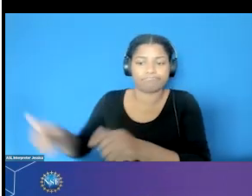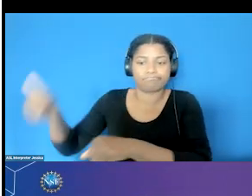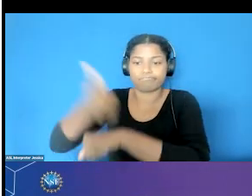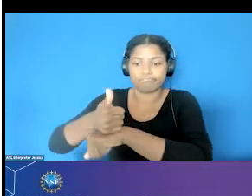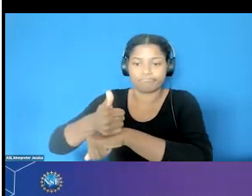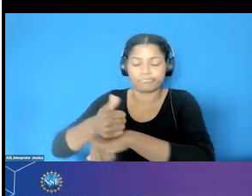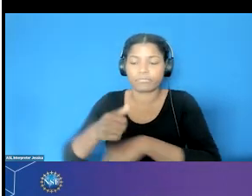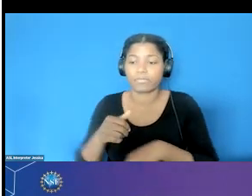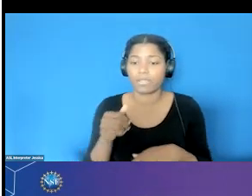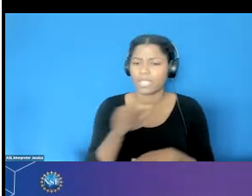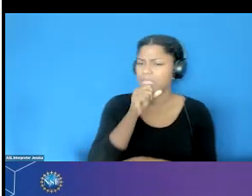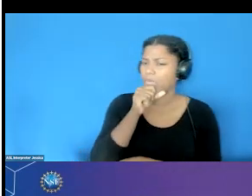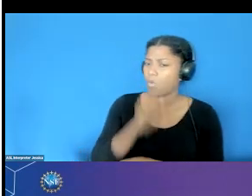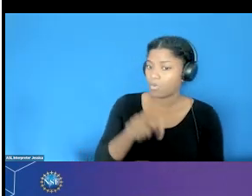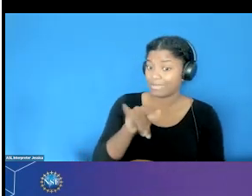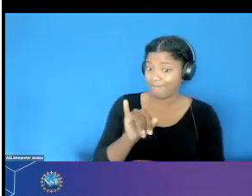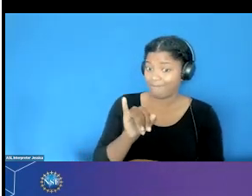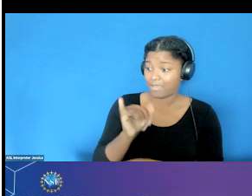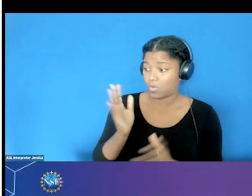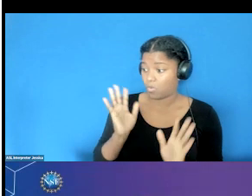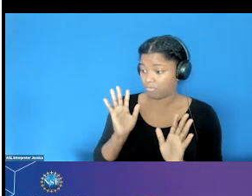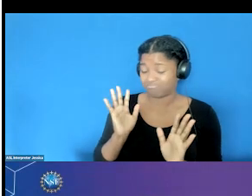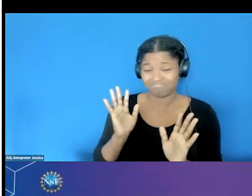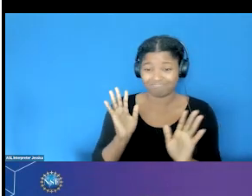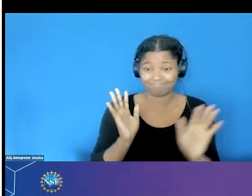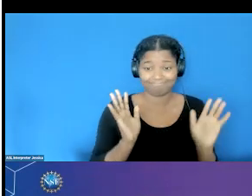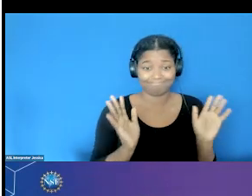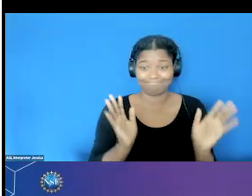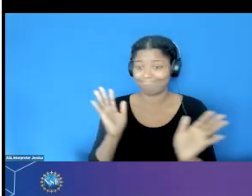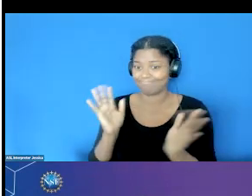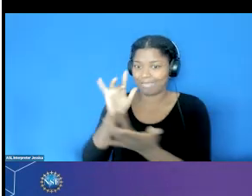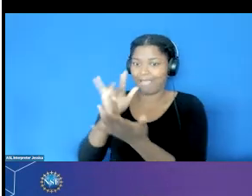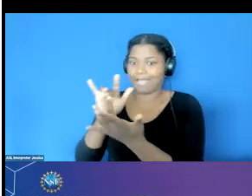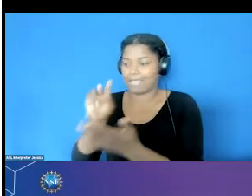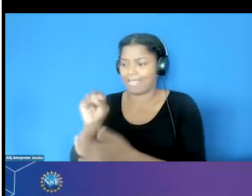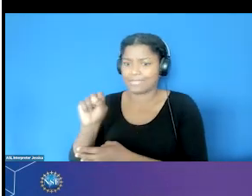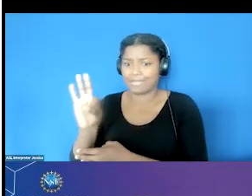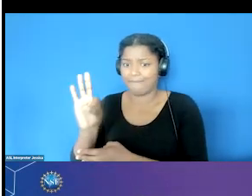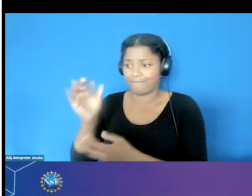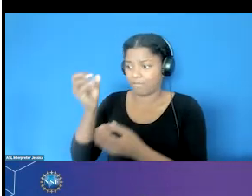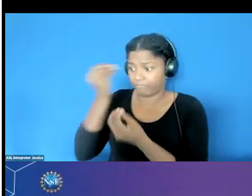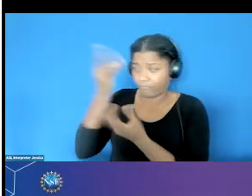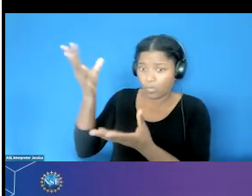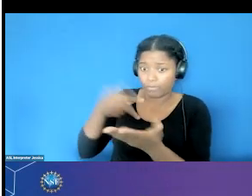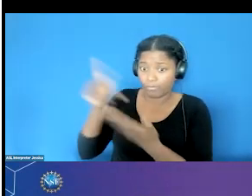The old PI or the PI who's moving really can't contact the NSF and tell the program officer,